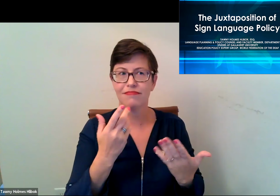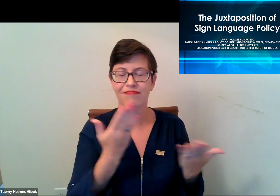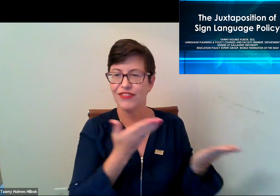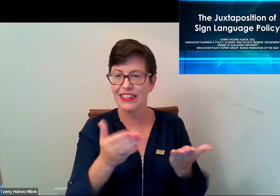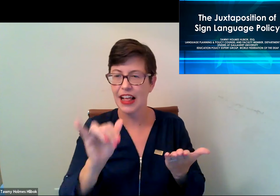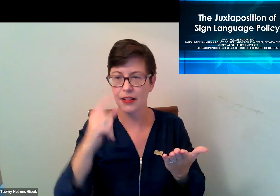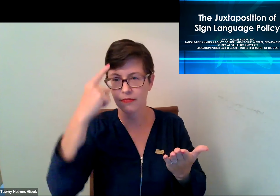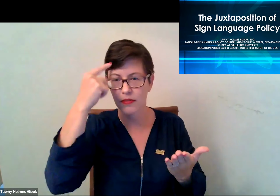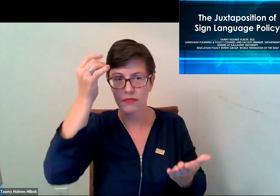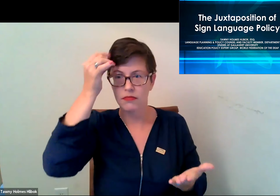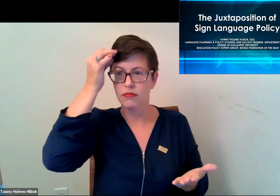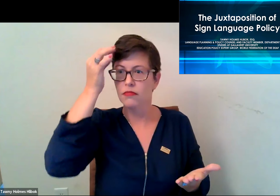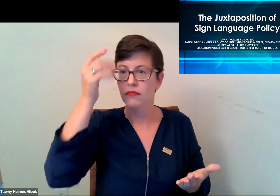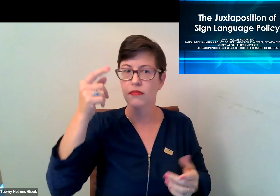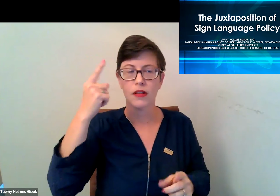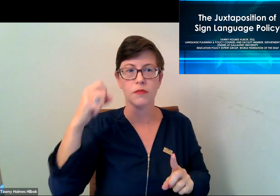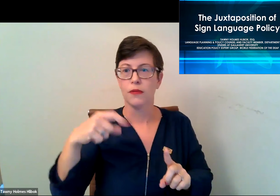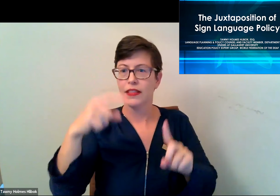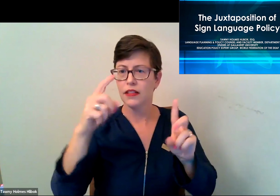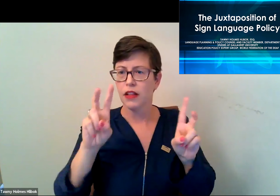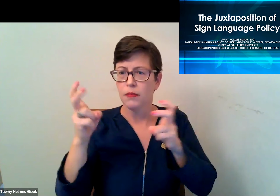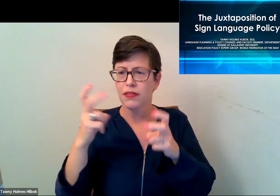i'm always happy to share my thoughts